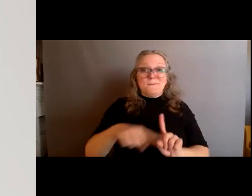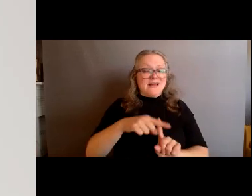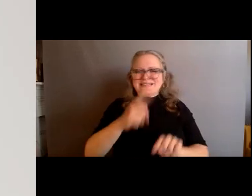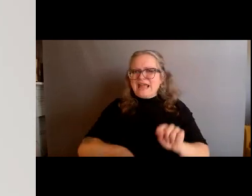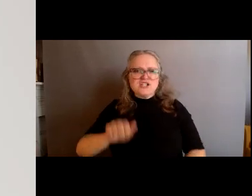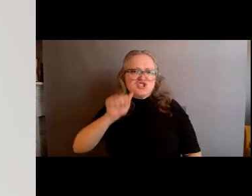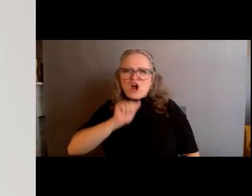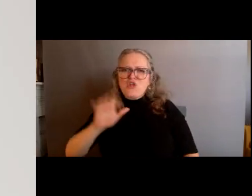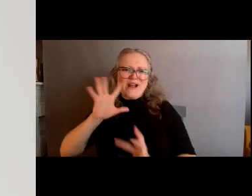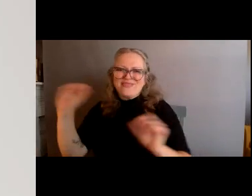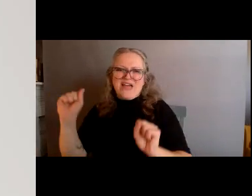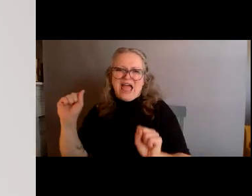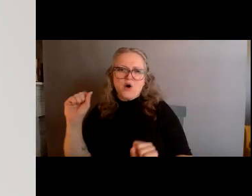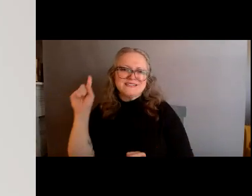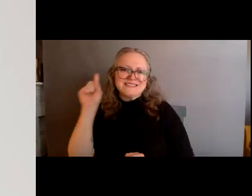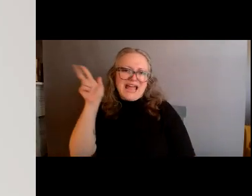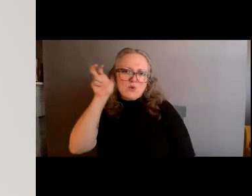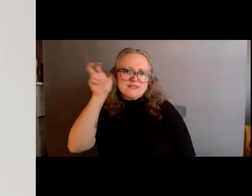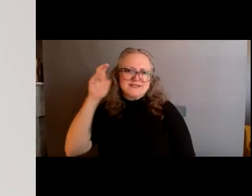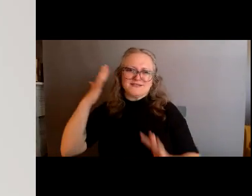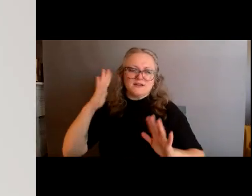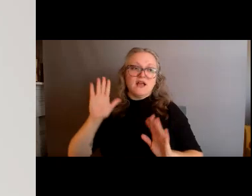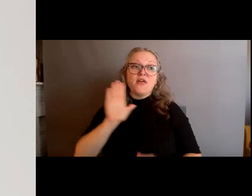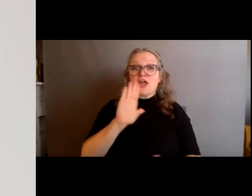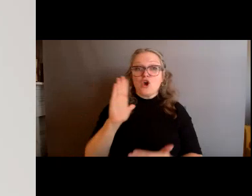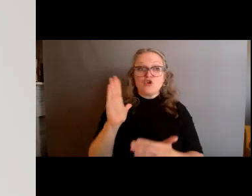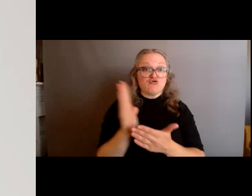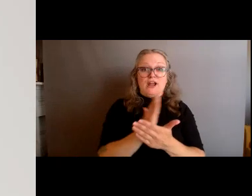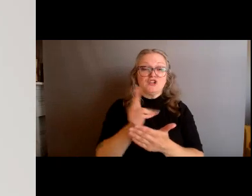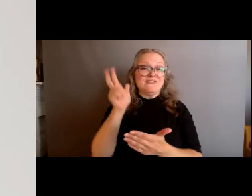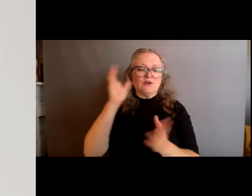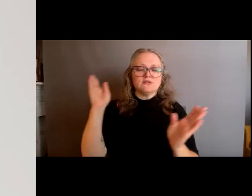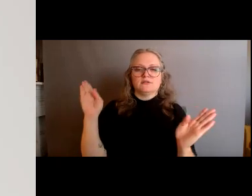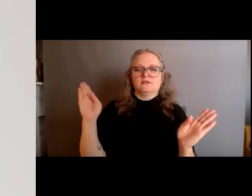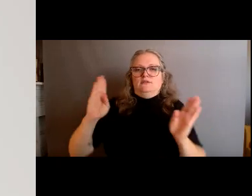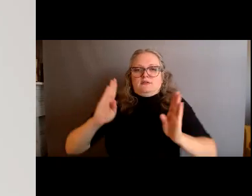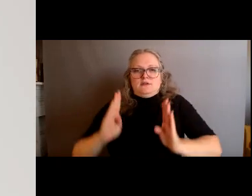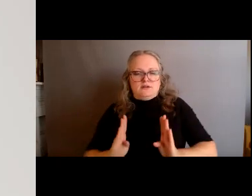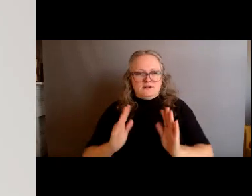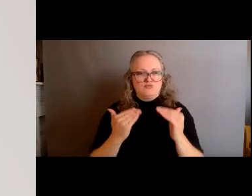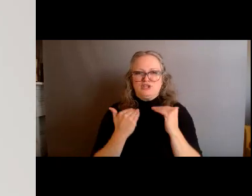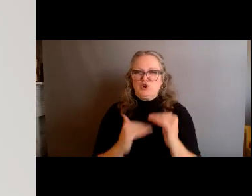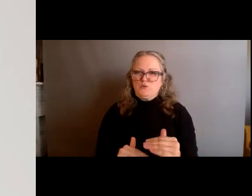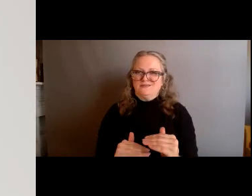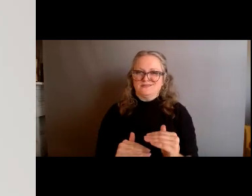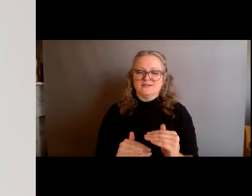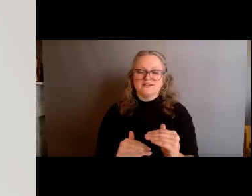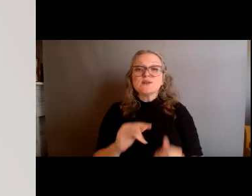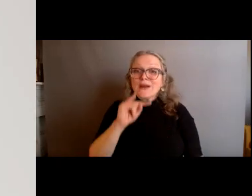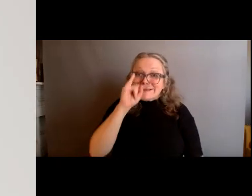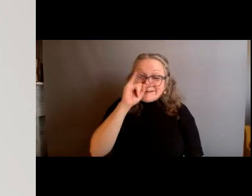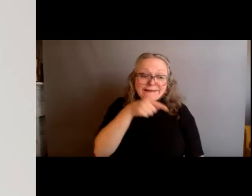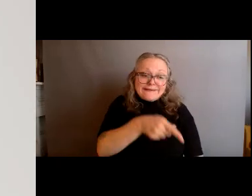Their range of hearing is reduced. So where where a kid may hear everything